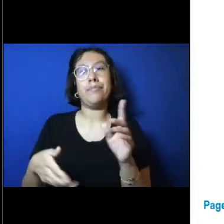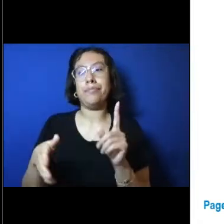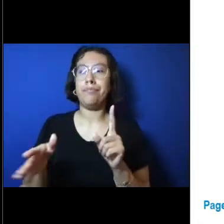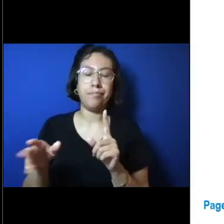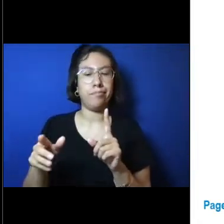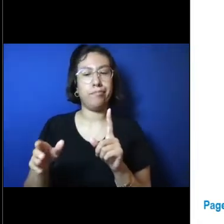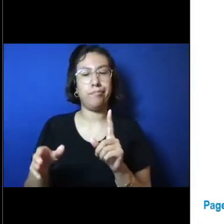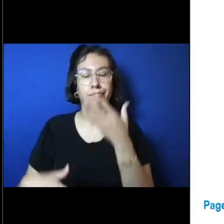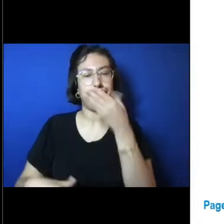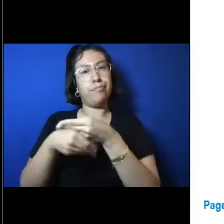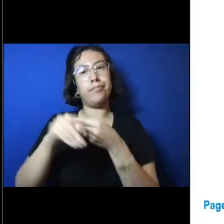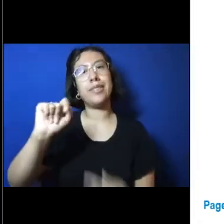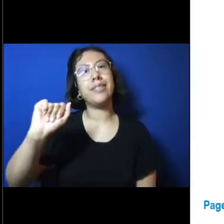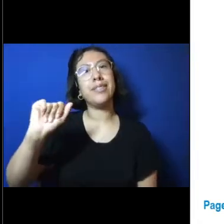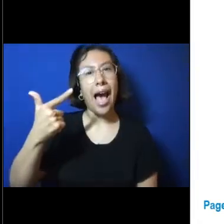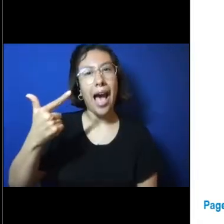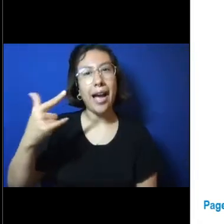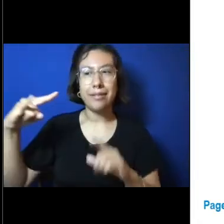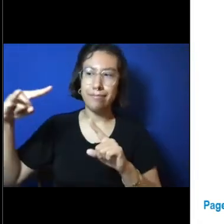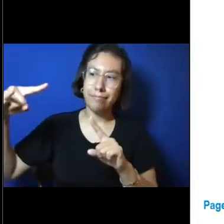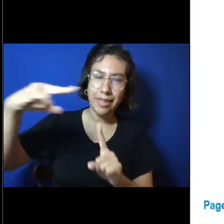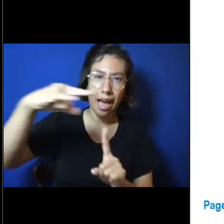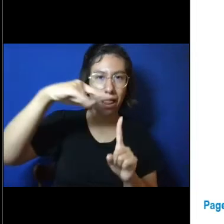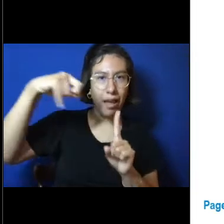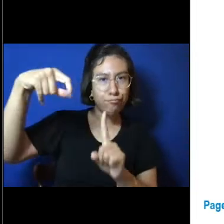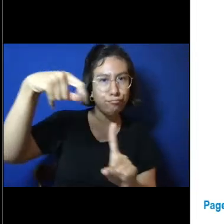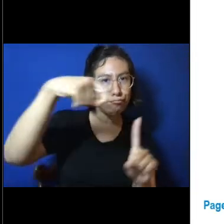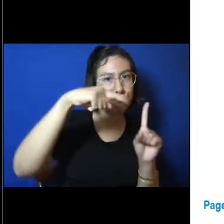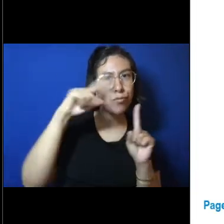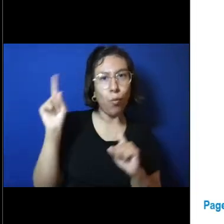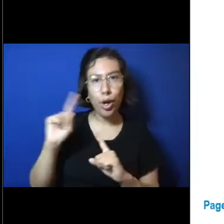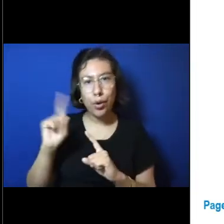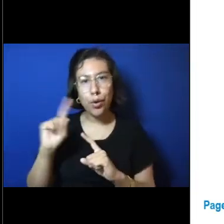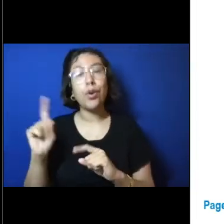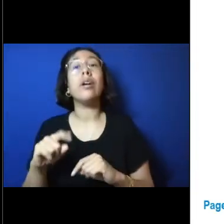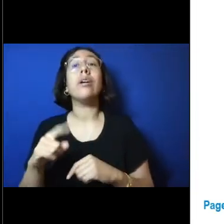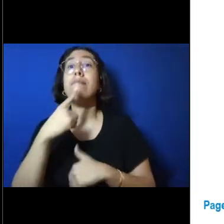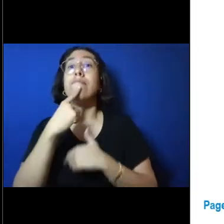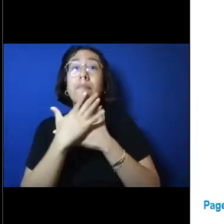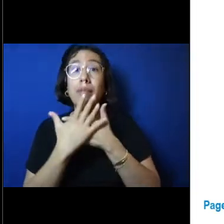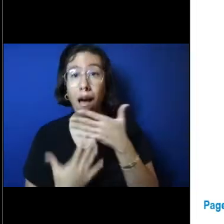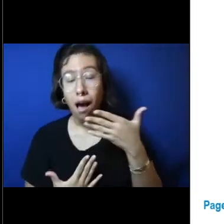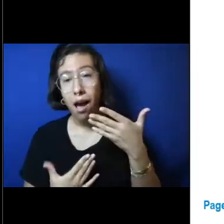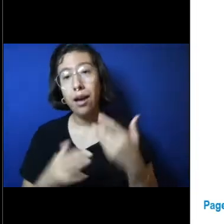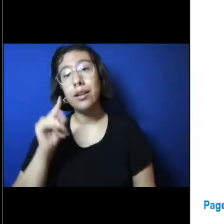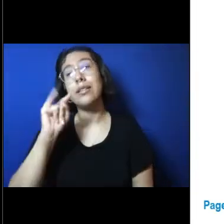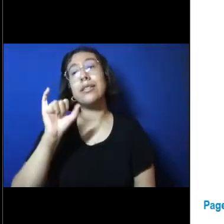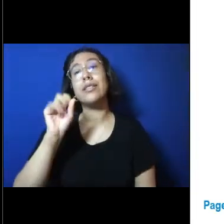we take their blood, we take tissue samples, but then we also, to get a sense of what they're doing,